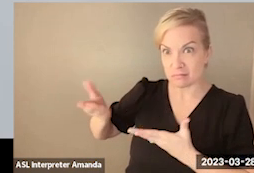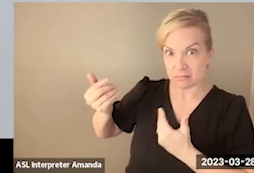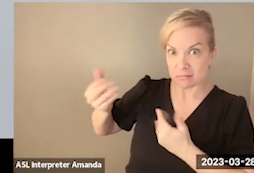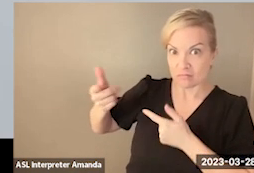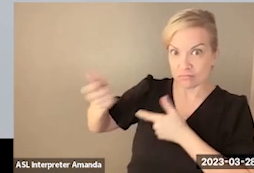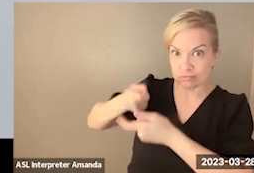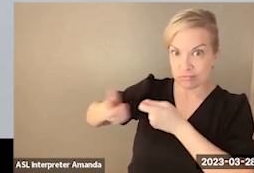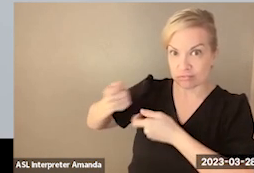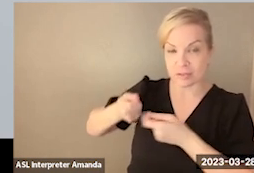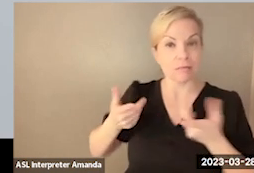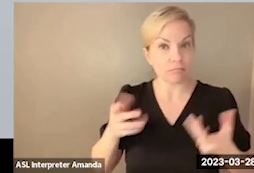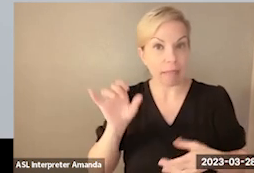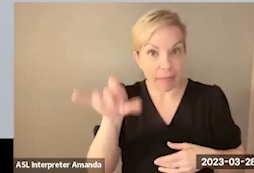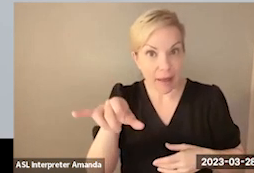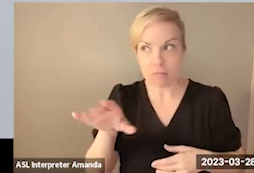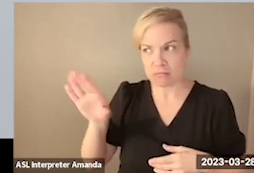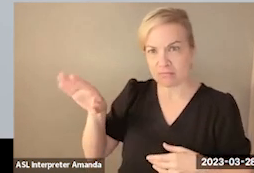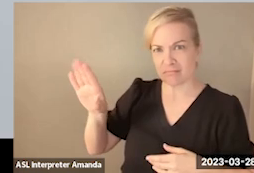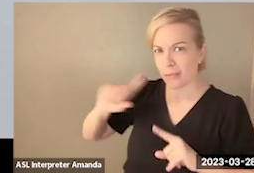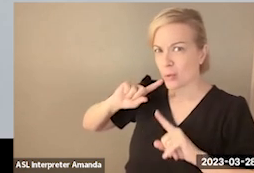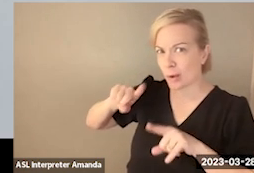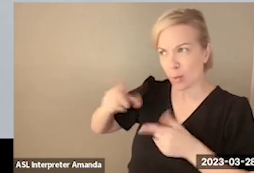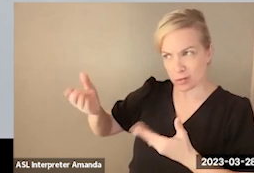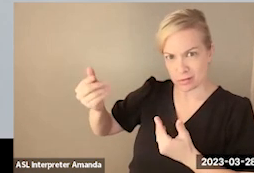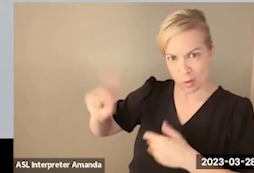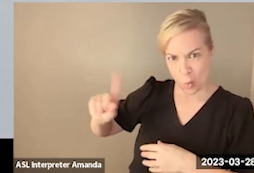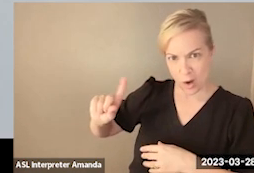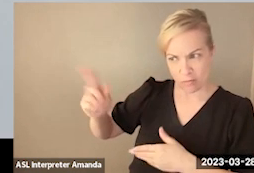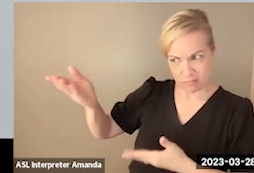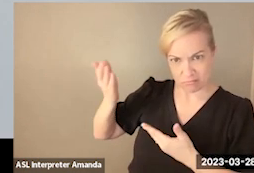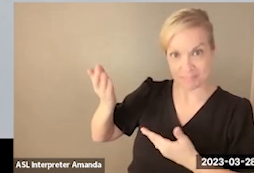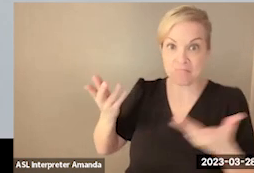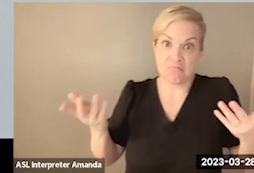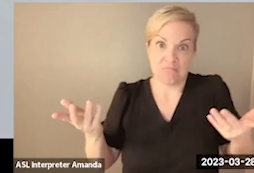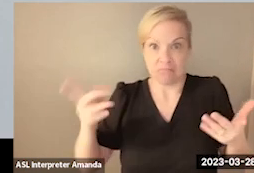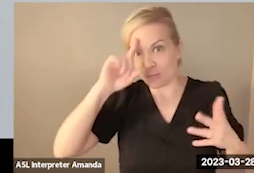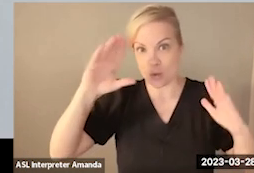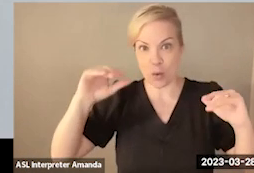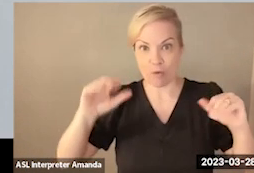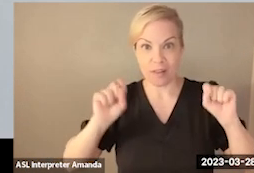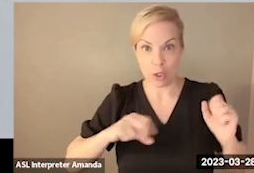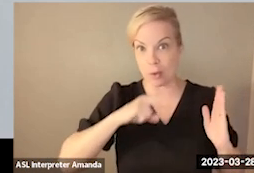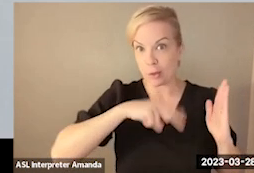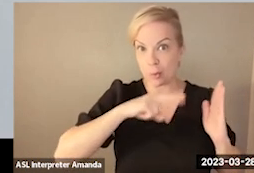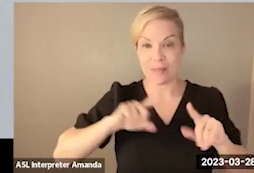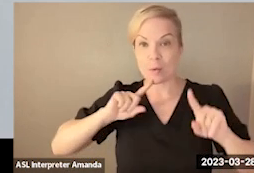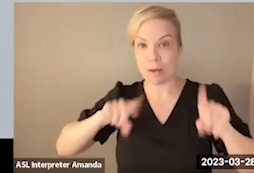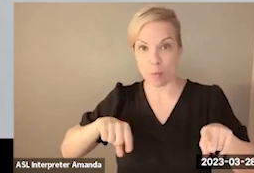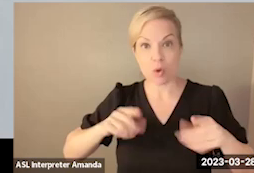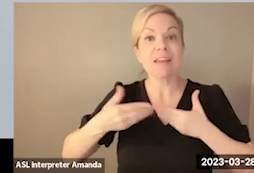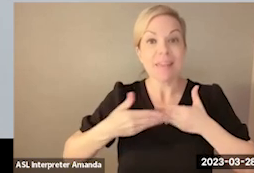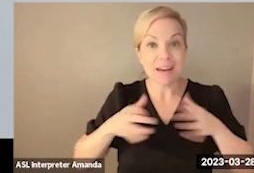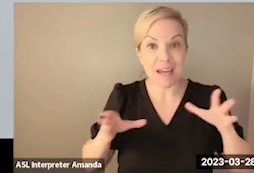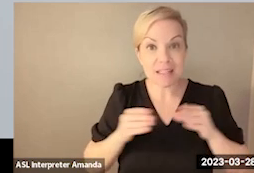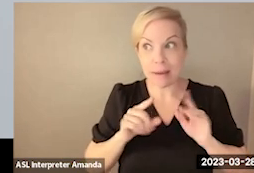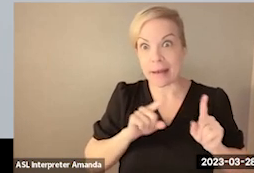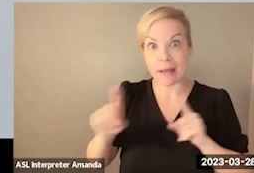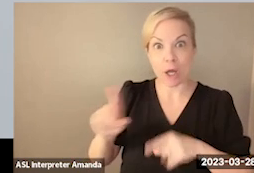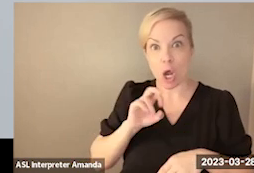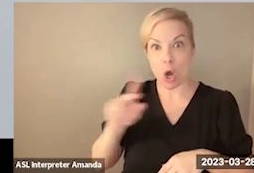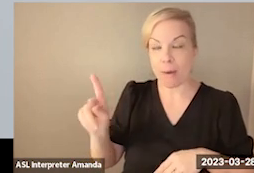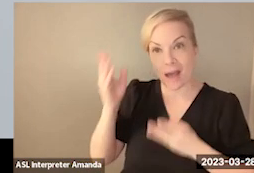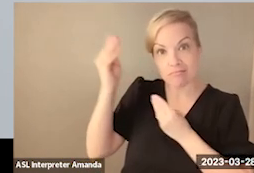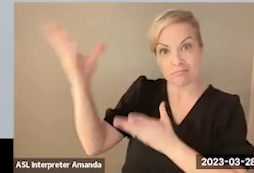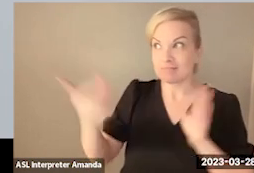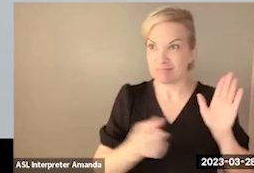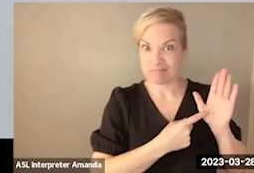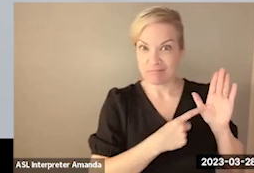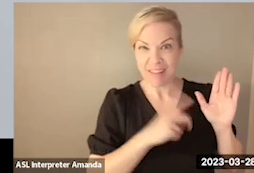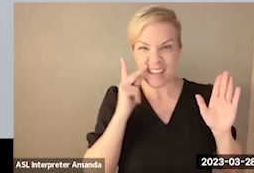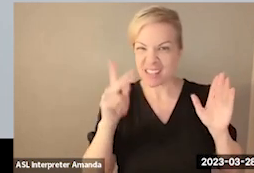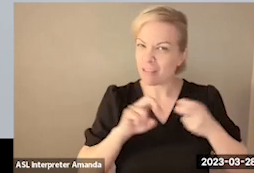Debbie Stine, Science & Technology Policy Academy: i'd like to kind of see those reports, and hopefully, you know you get them, and then you go back to the next meeting. So well, I've looked at them, and then this is the problem with. so you could do it sort of in an AD hoc way